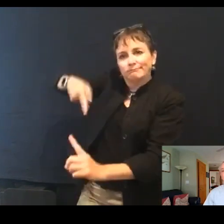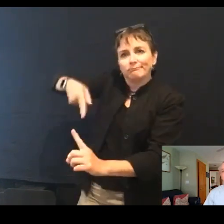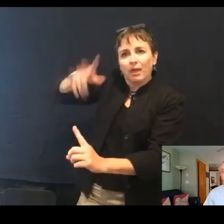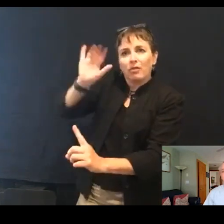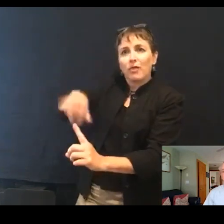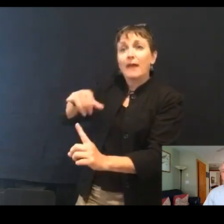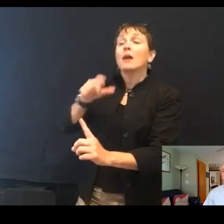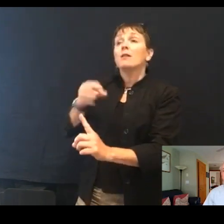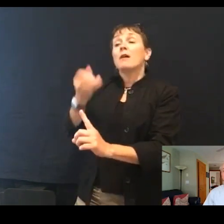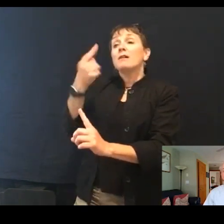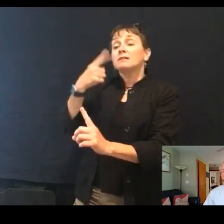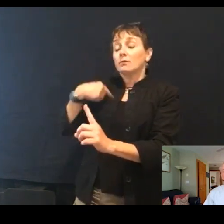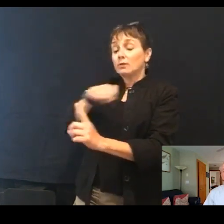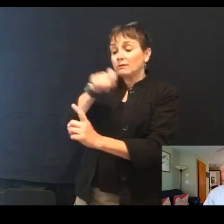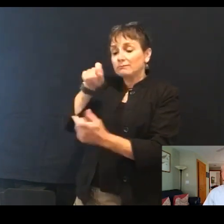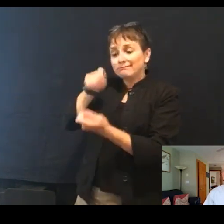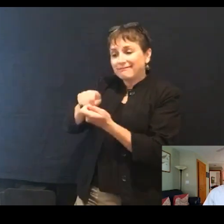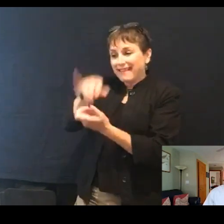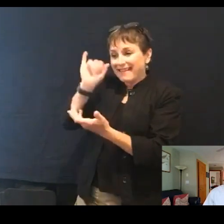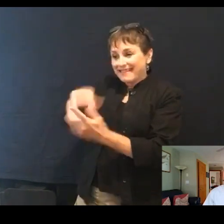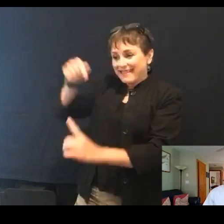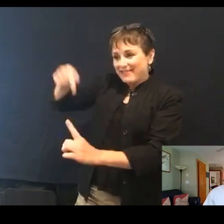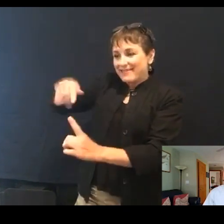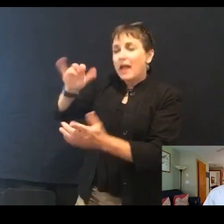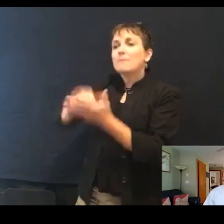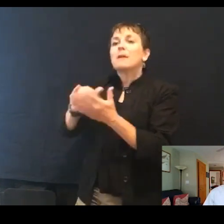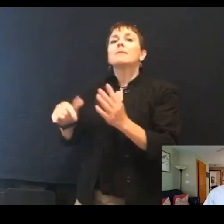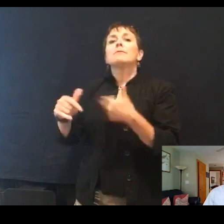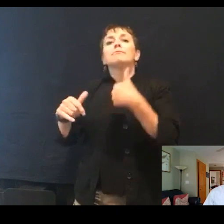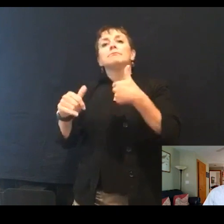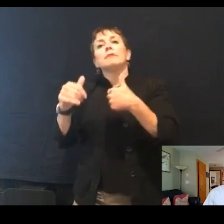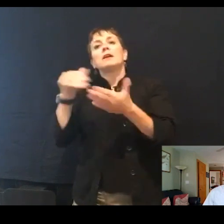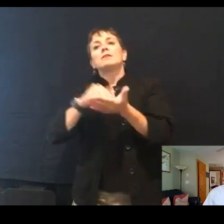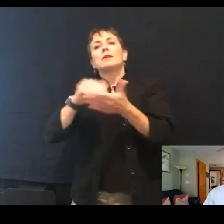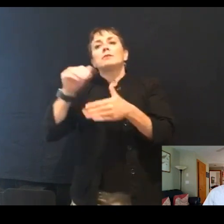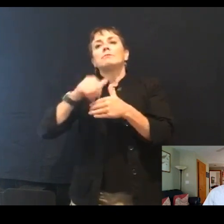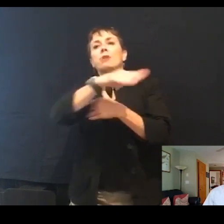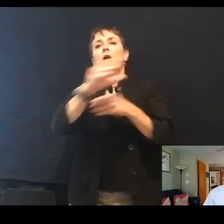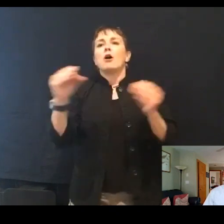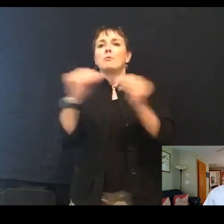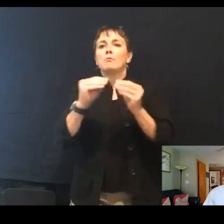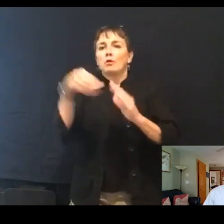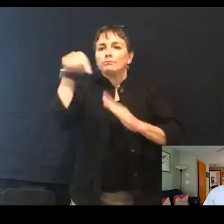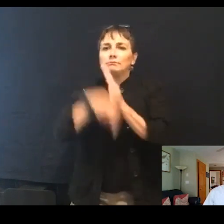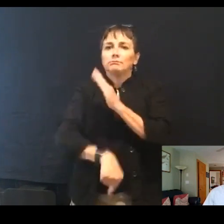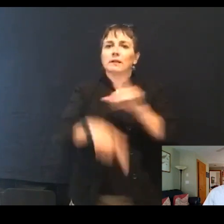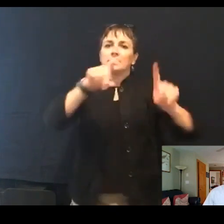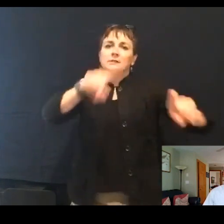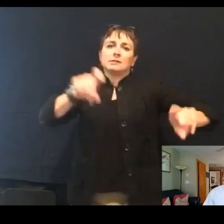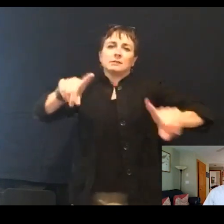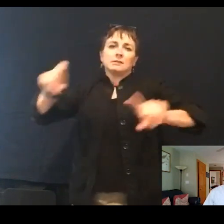it may suggest additional tests that your clinician may want to undertake to help understand your disease better.